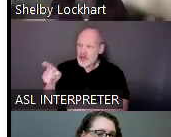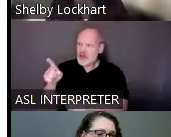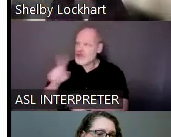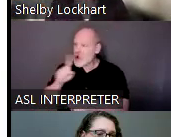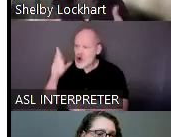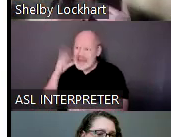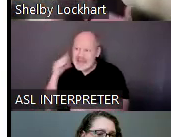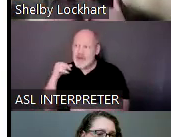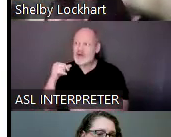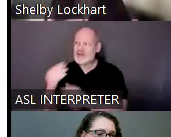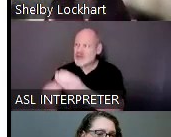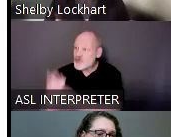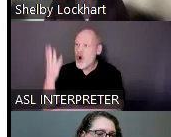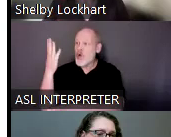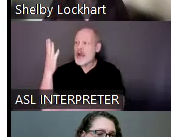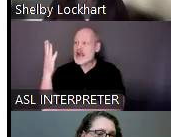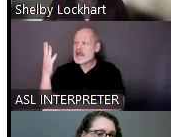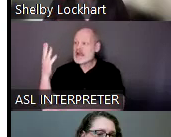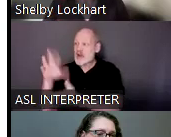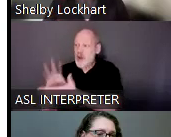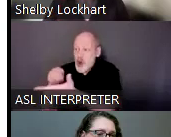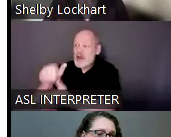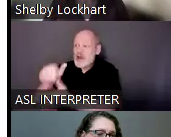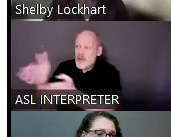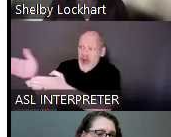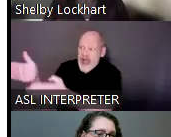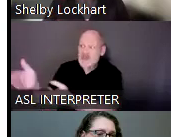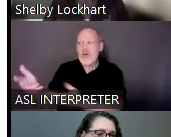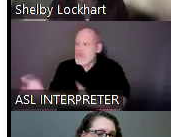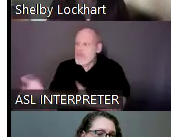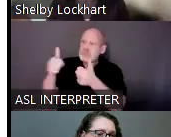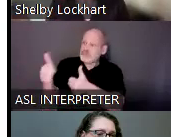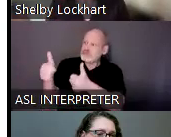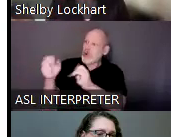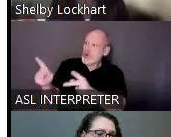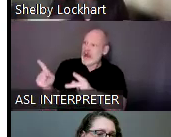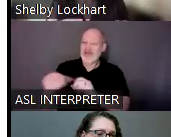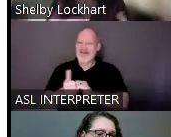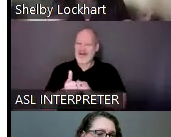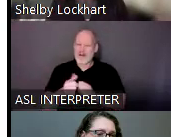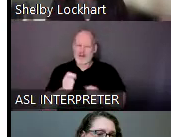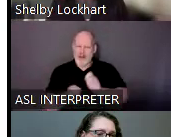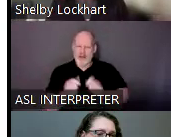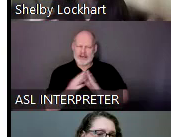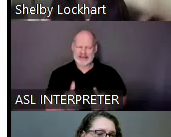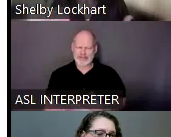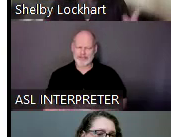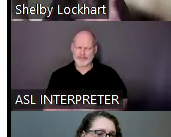well okay can we get flexible in our system sometimes. It's not you know, that positive like